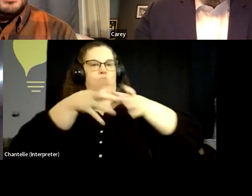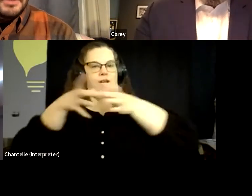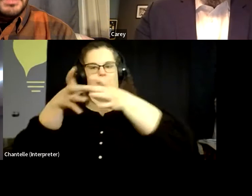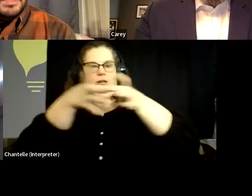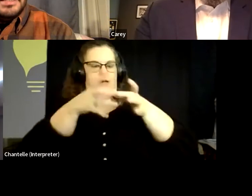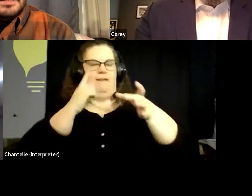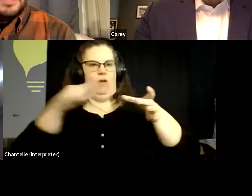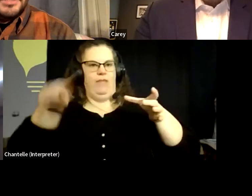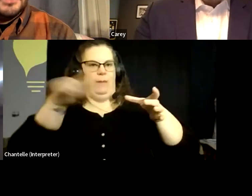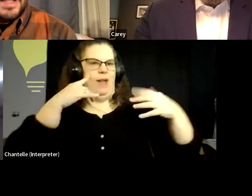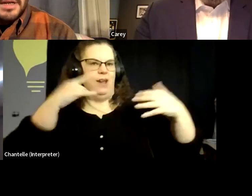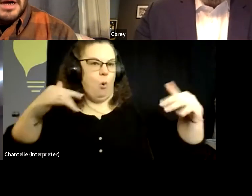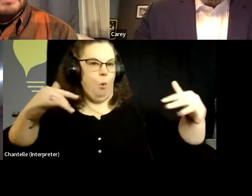barings to make noise. >> Carey: This is for